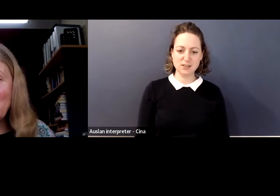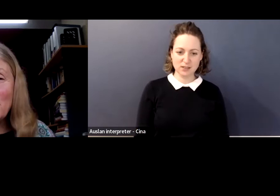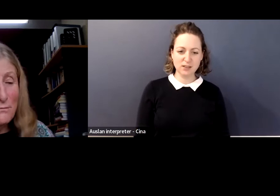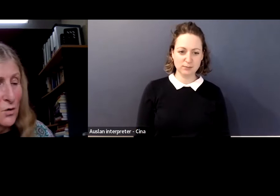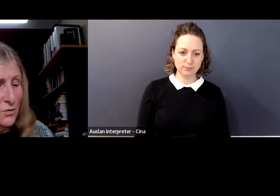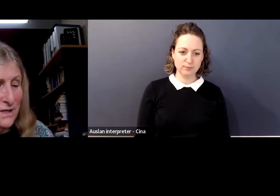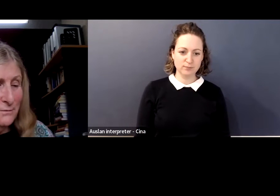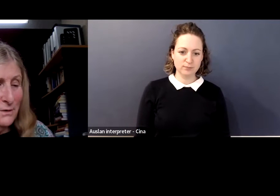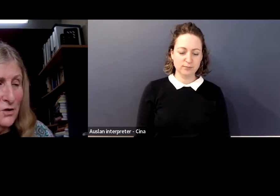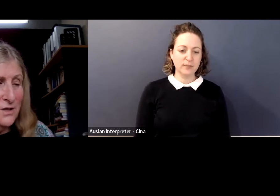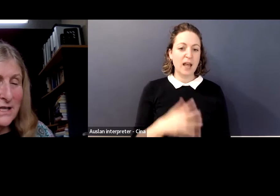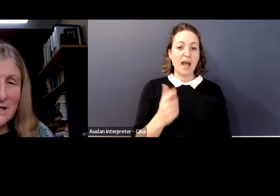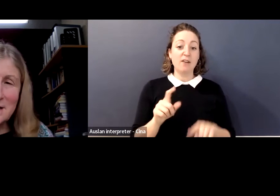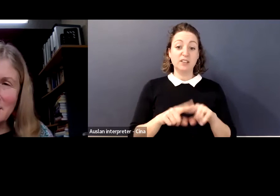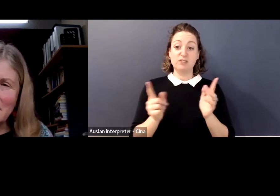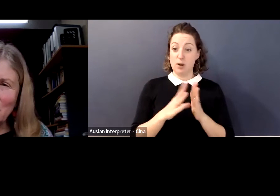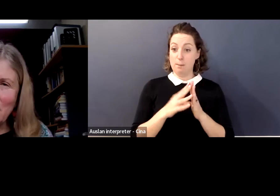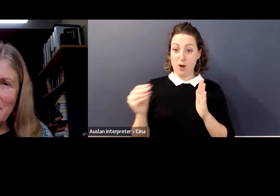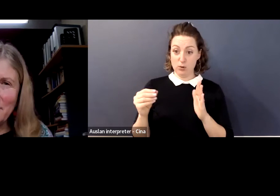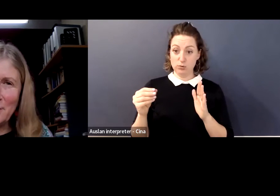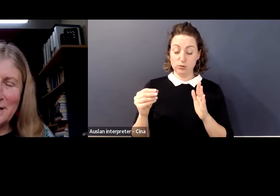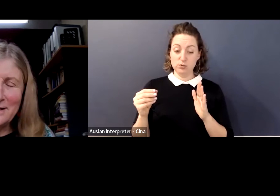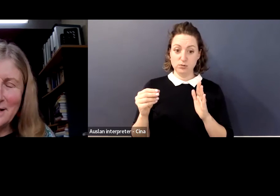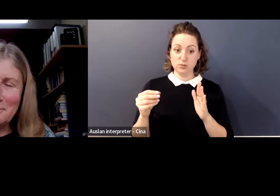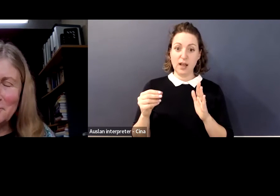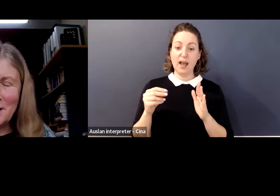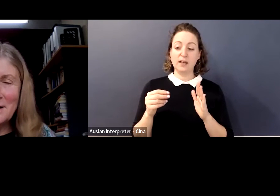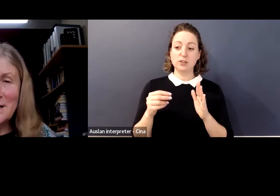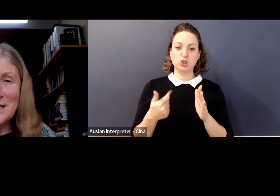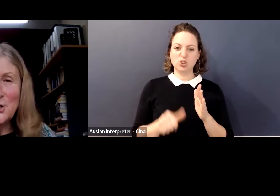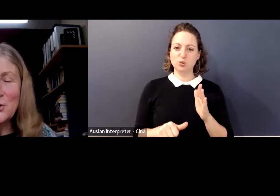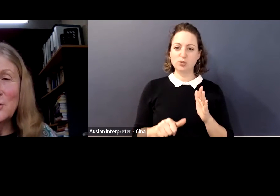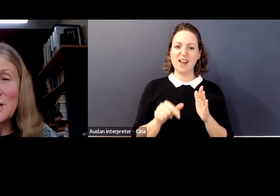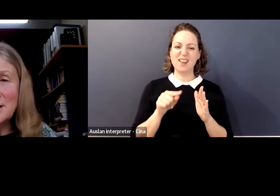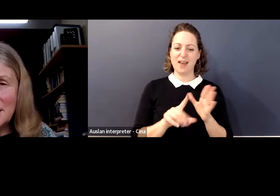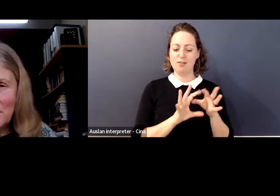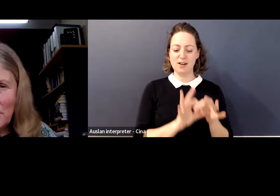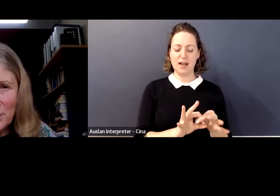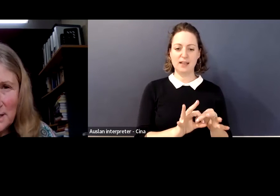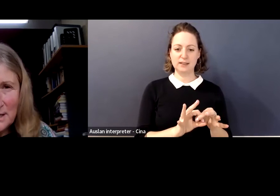different models that have been used. And these relate very clearly to the assessment process.